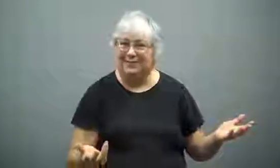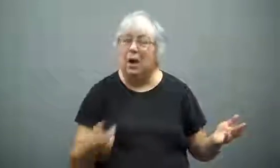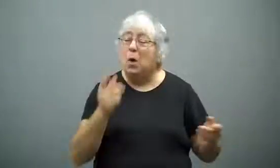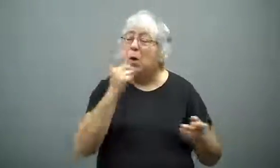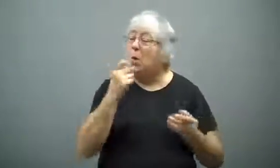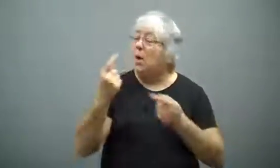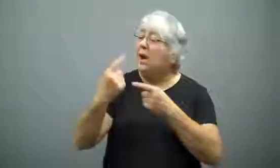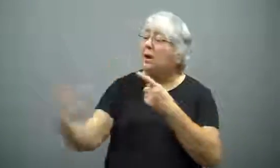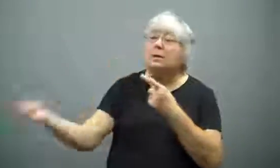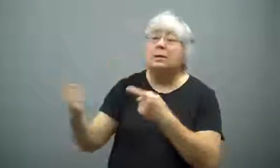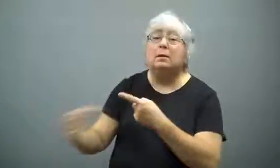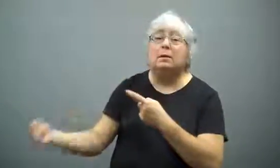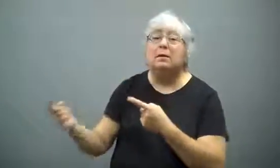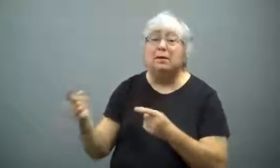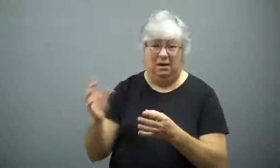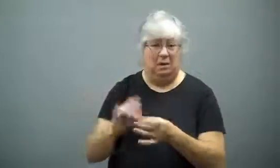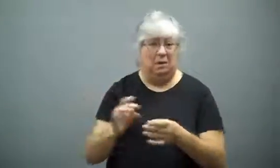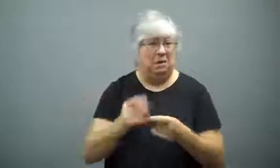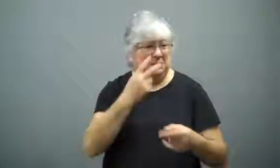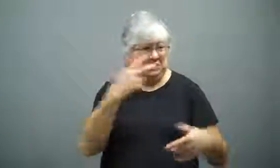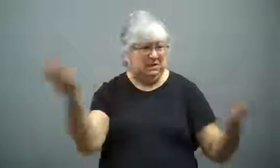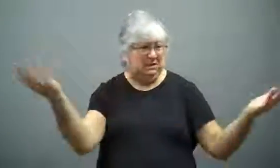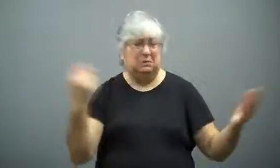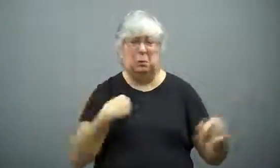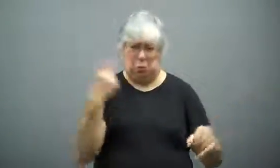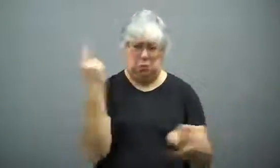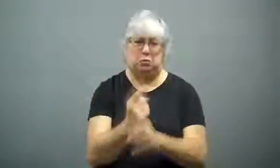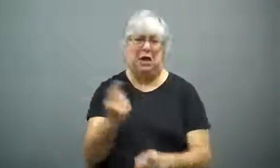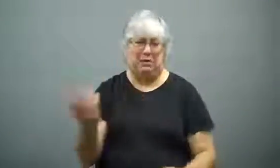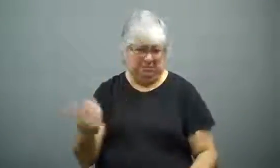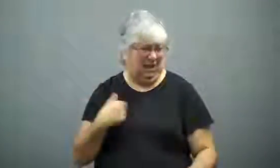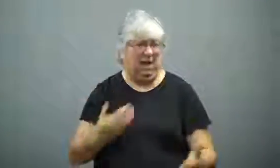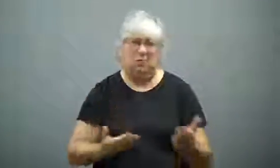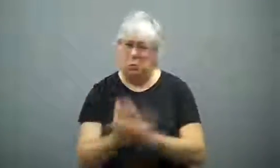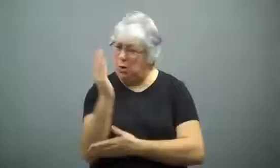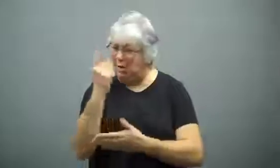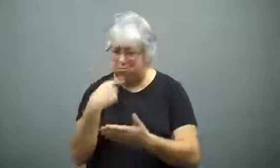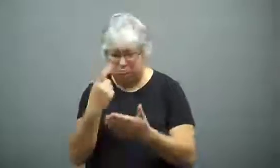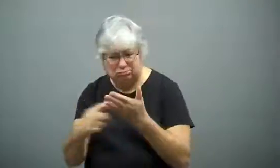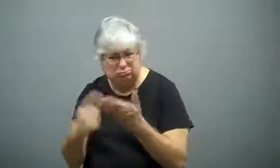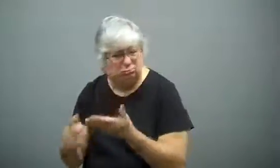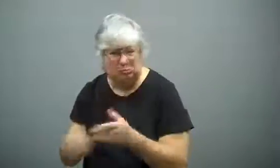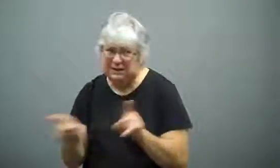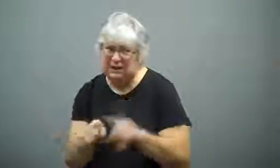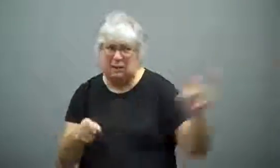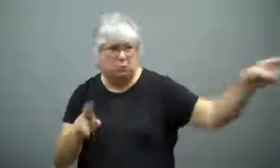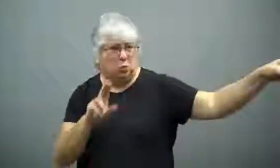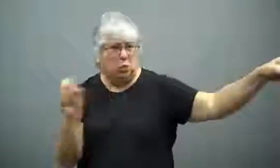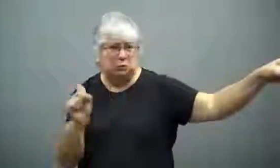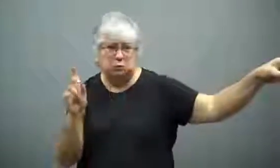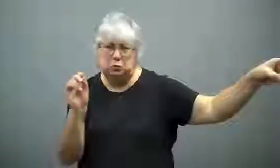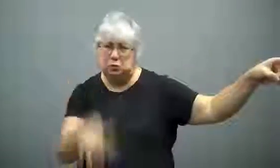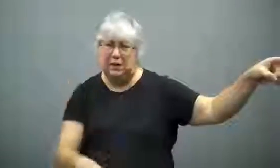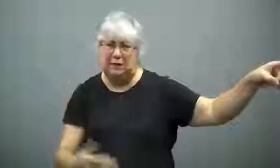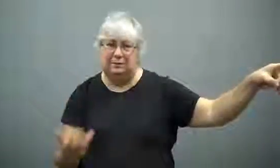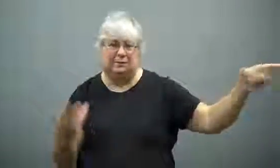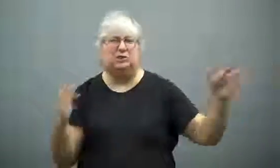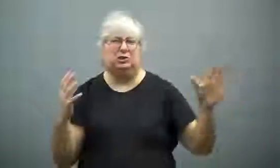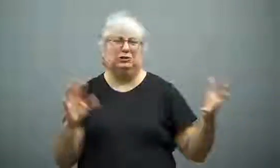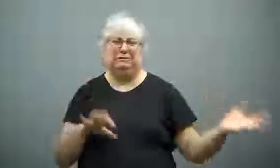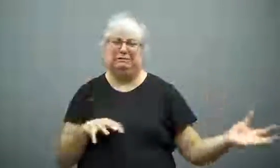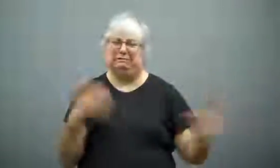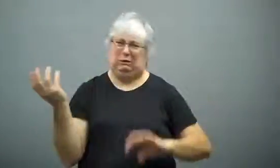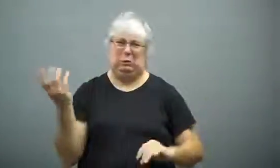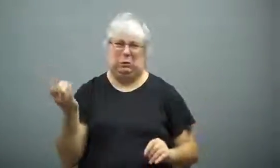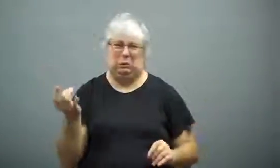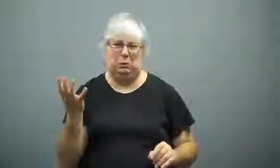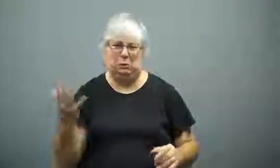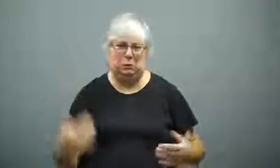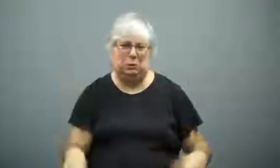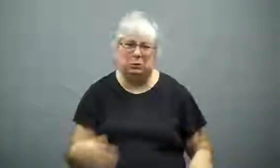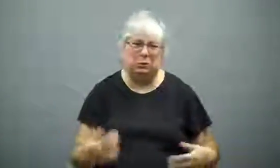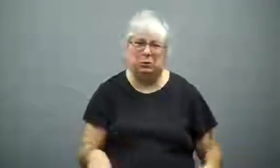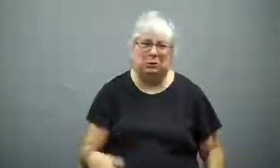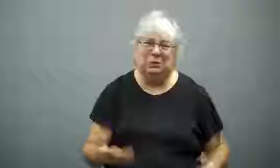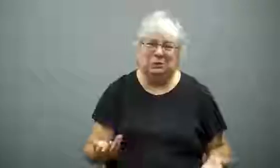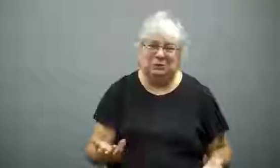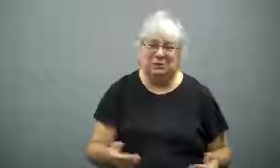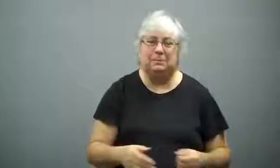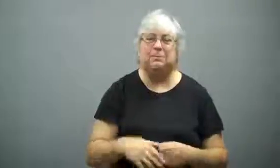Adversaries could say it justifies them, and they can do it if the US does.